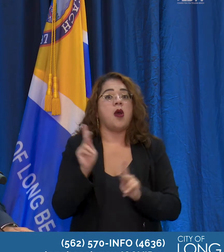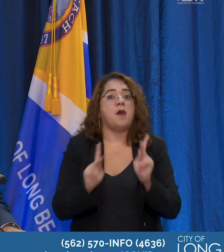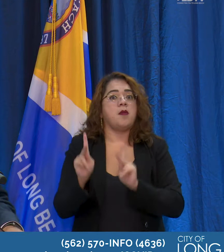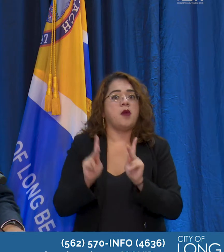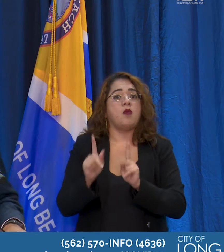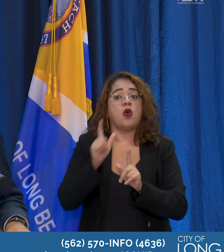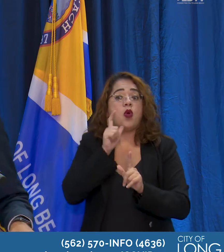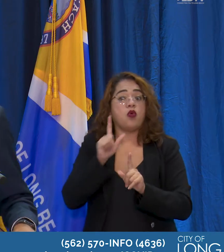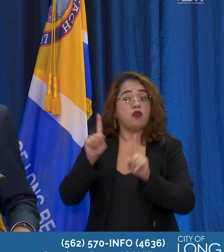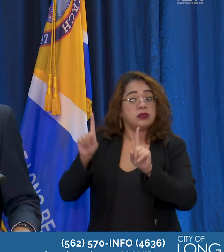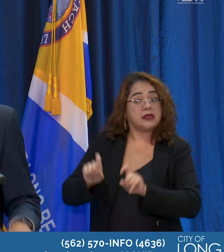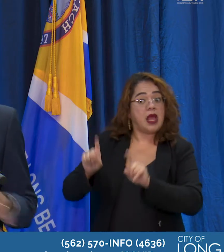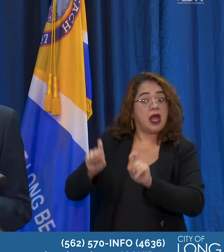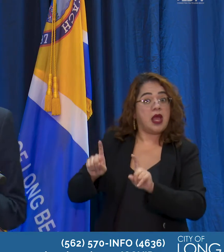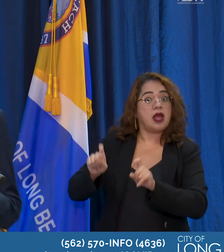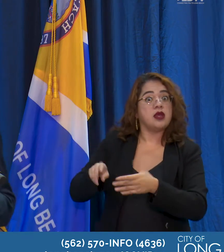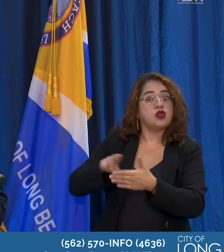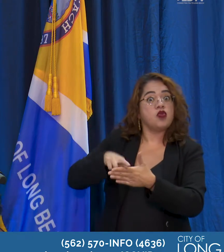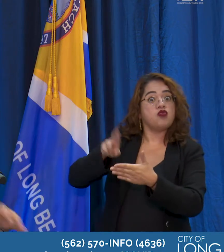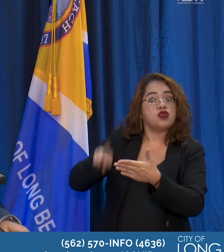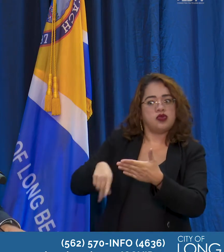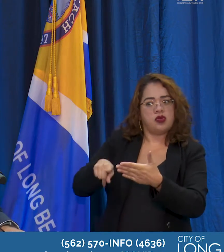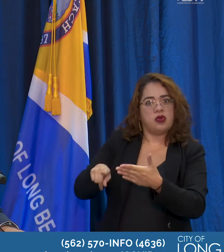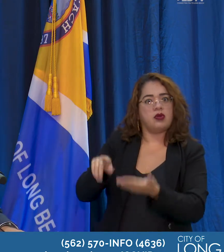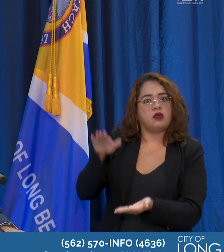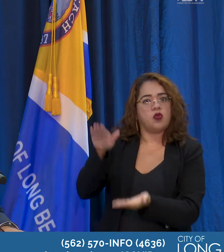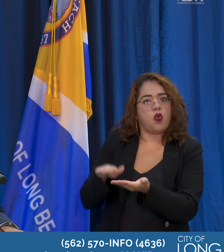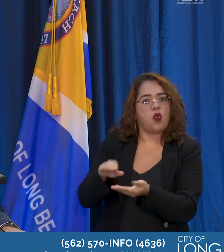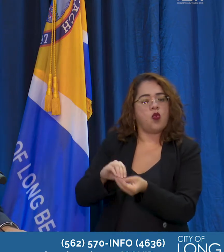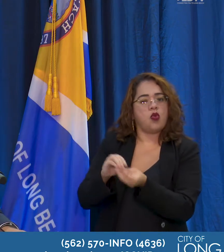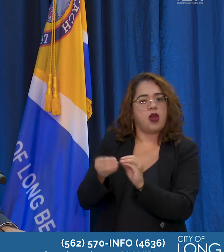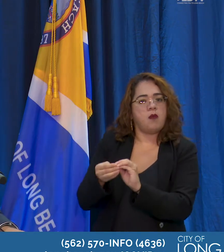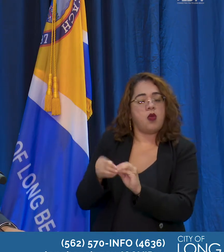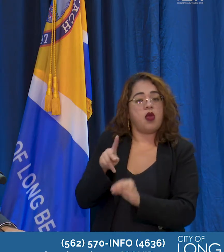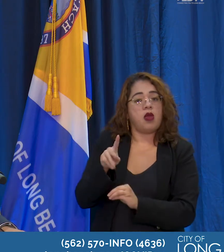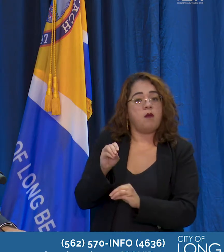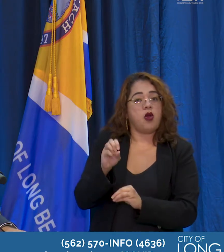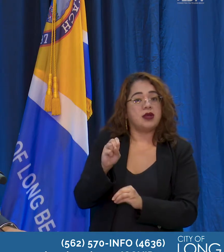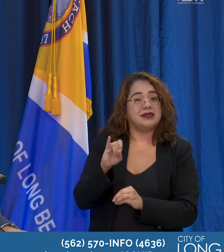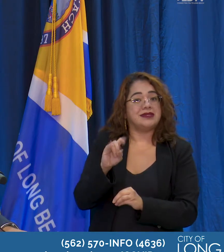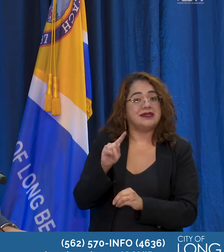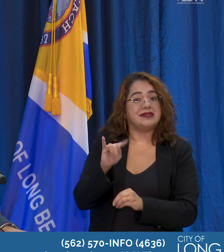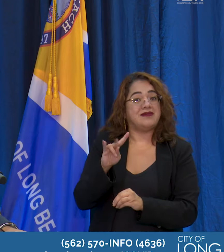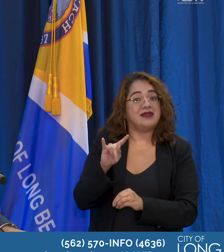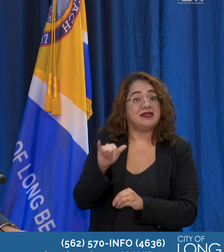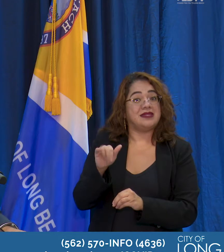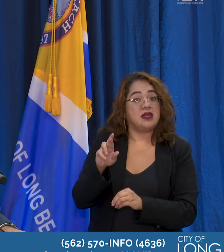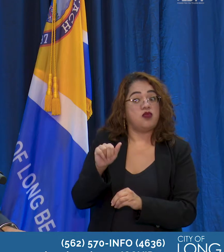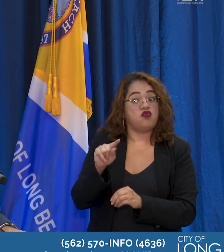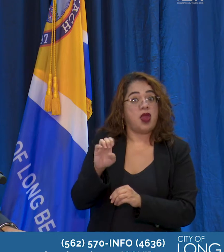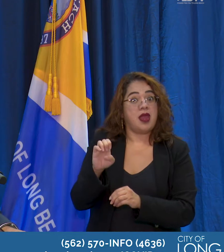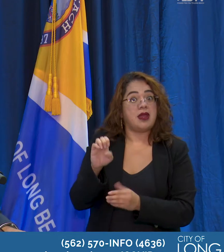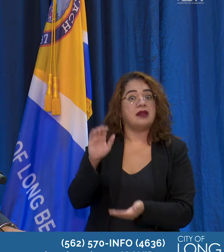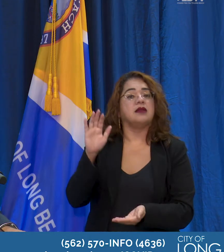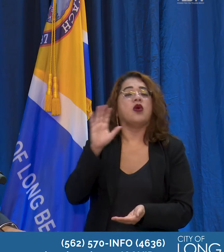from the tests. That's a good sign. So our positivity rate actually, if you look at this, is in the orange